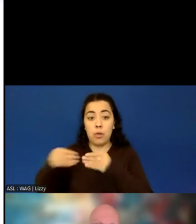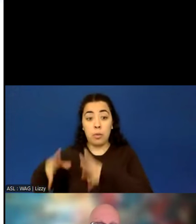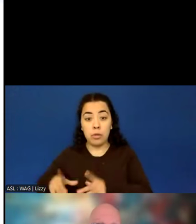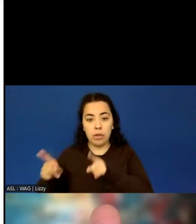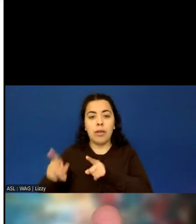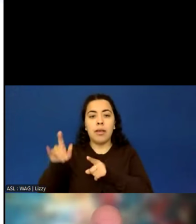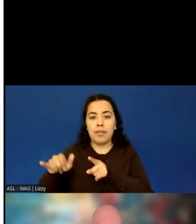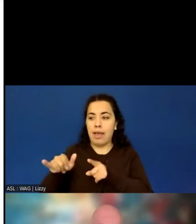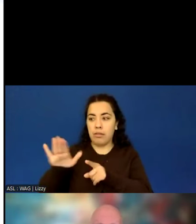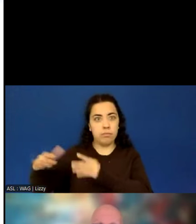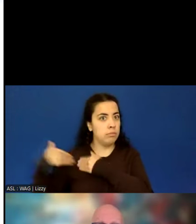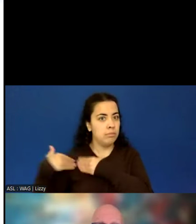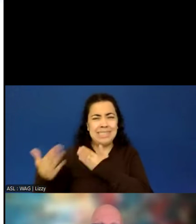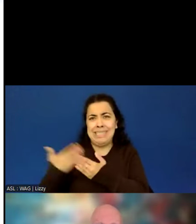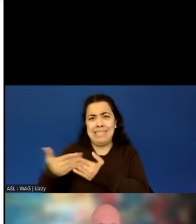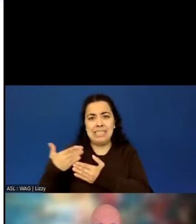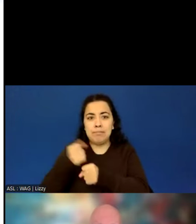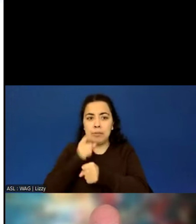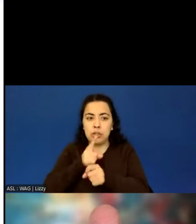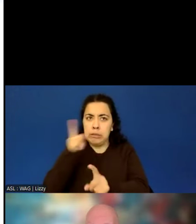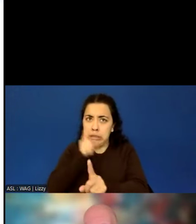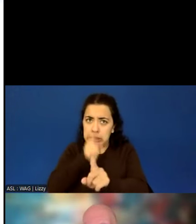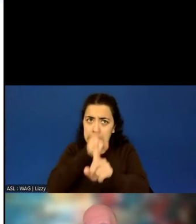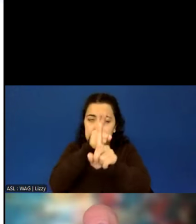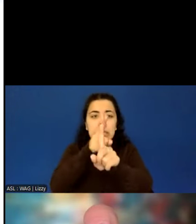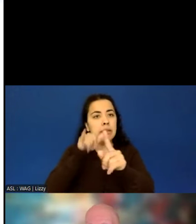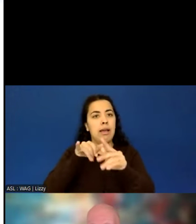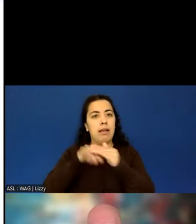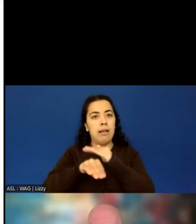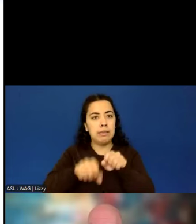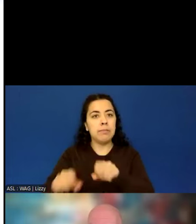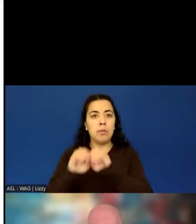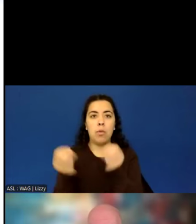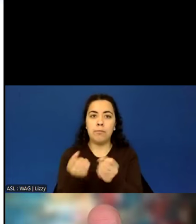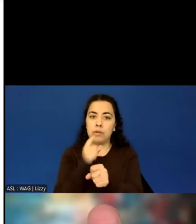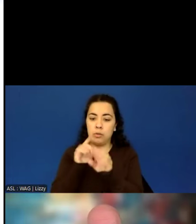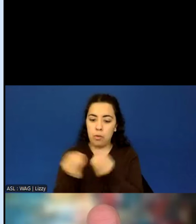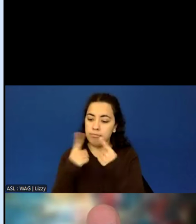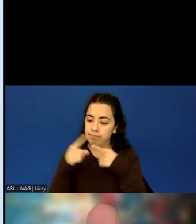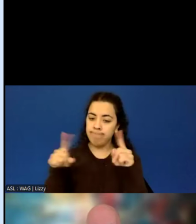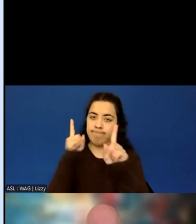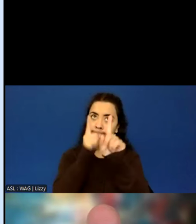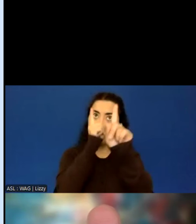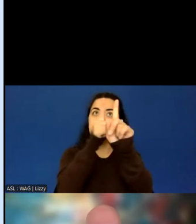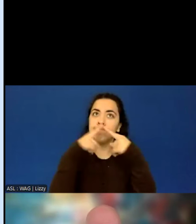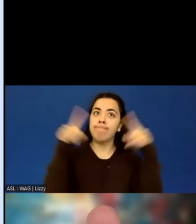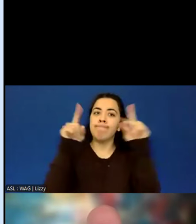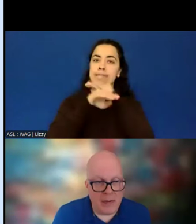make sure that it's maintained in the proper way so that the organization is successful with it.